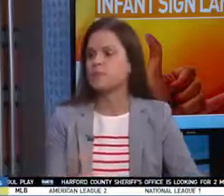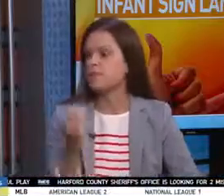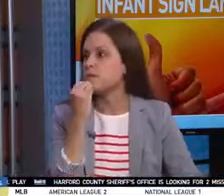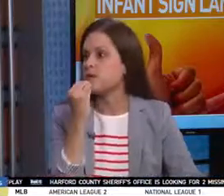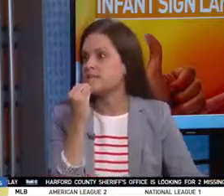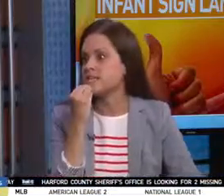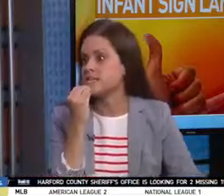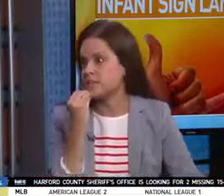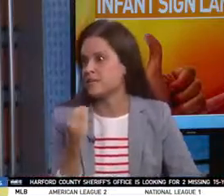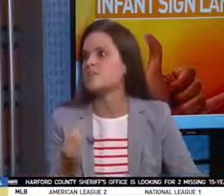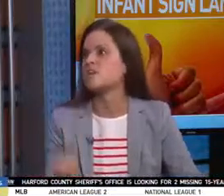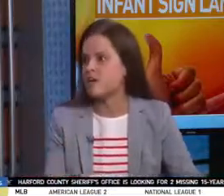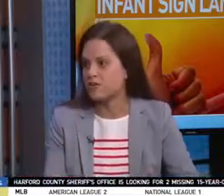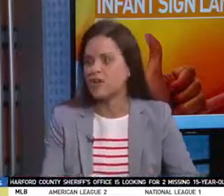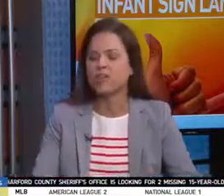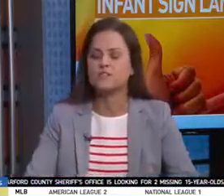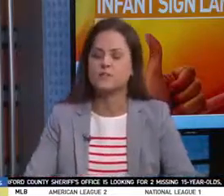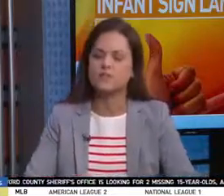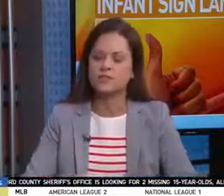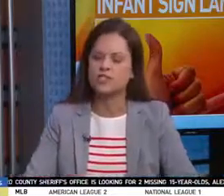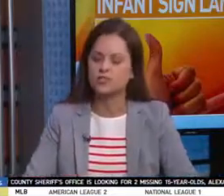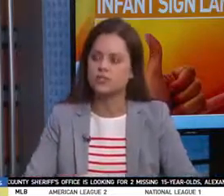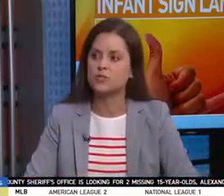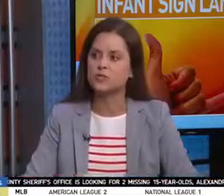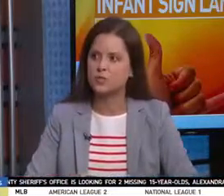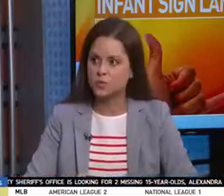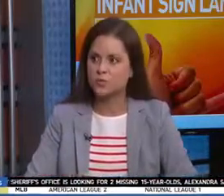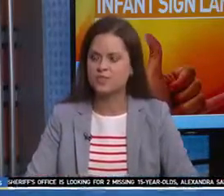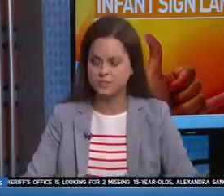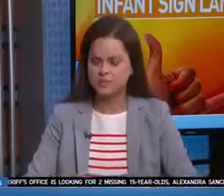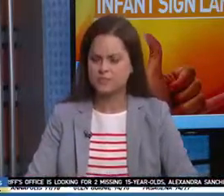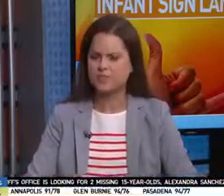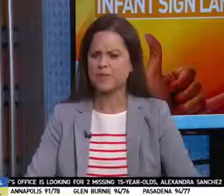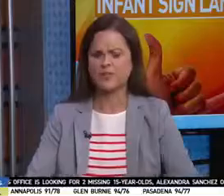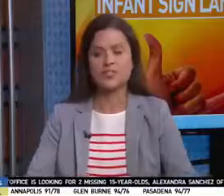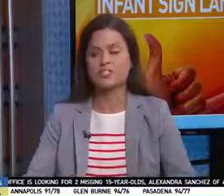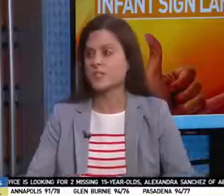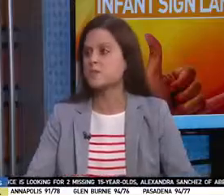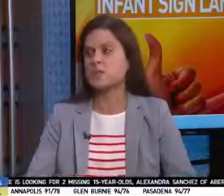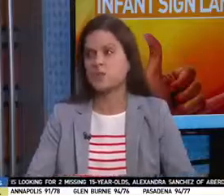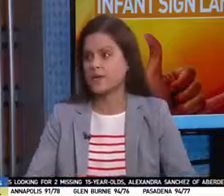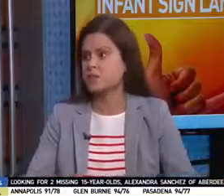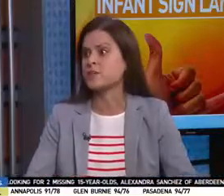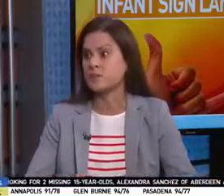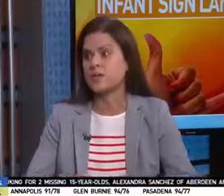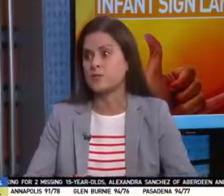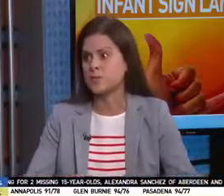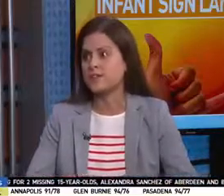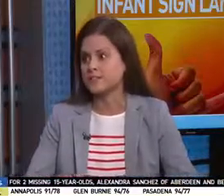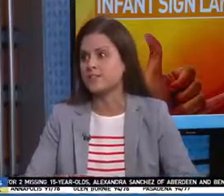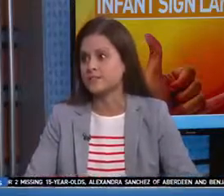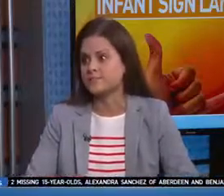Maybe they want to eat because they're hungry and so giving children those tools really just helps the whole family communicate more effectively.